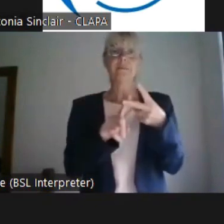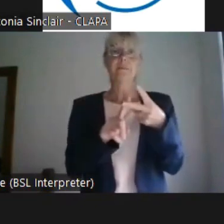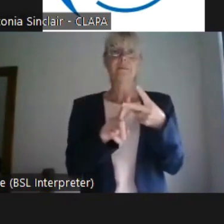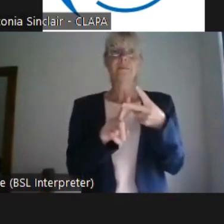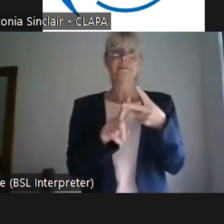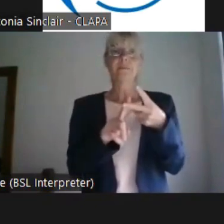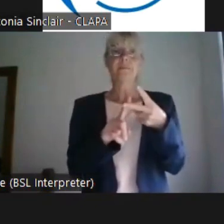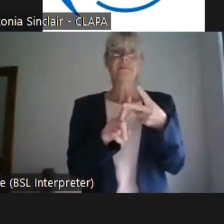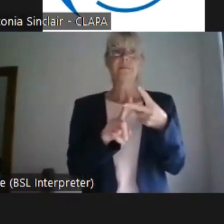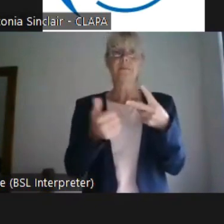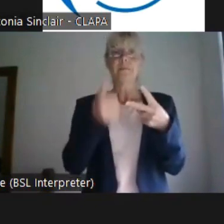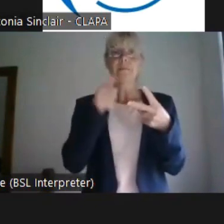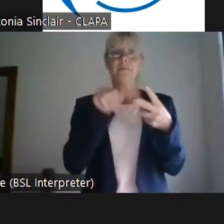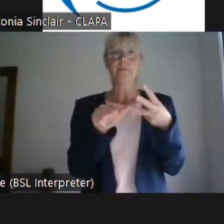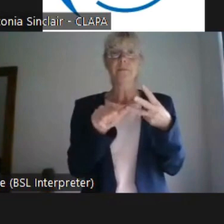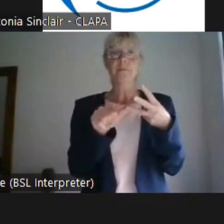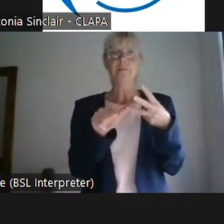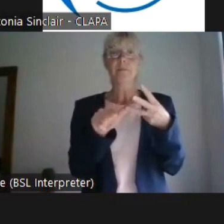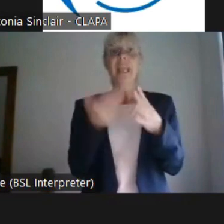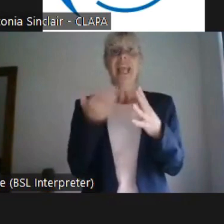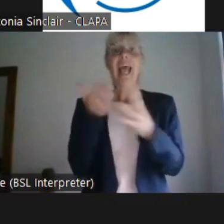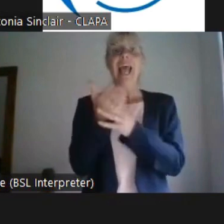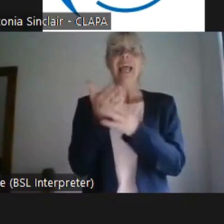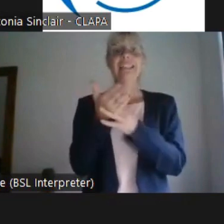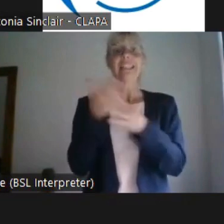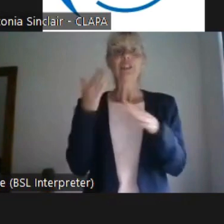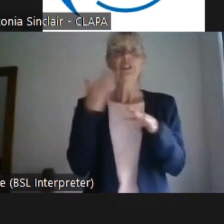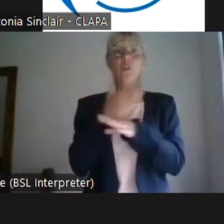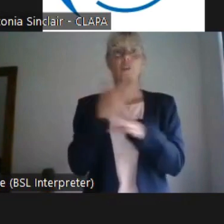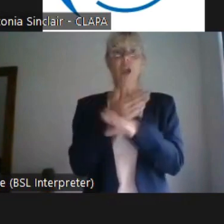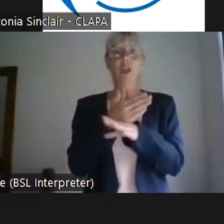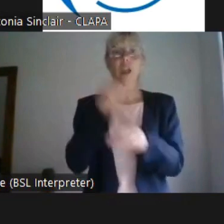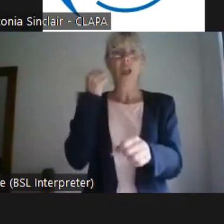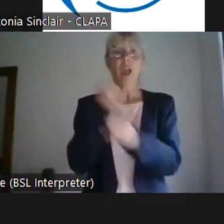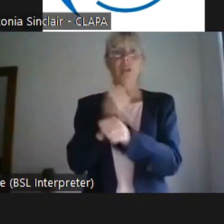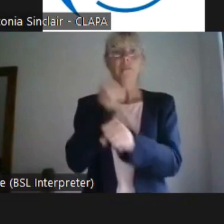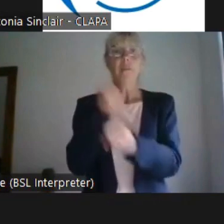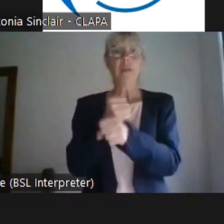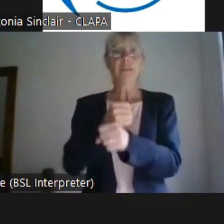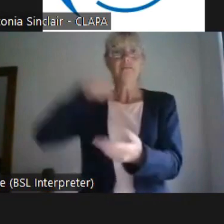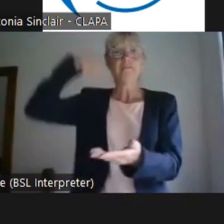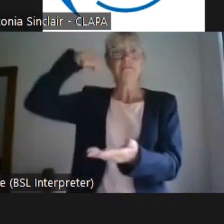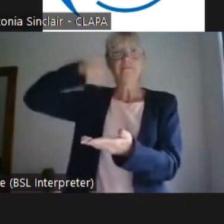um and then you can go through access to work which is a government um sort of website so